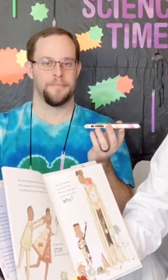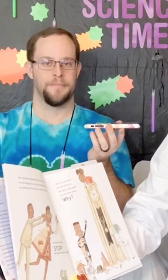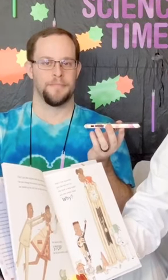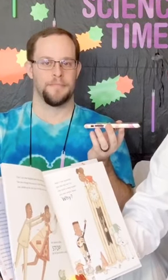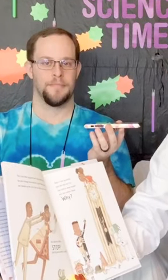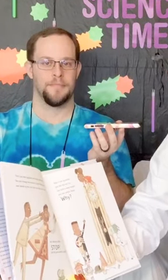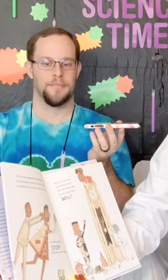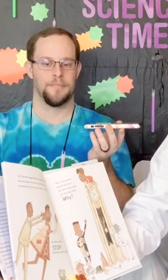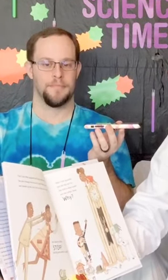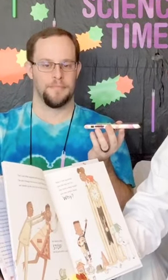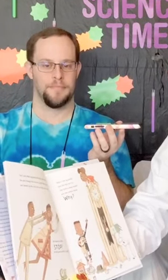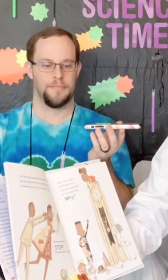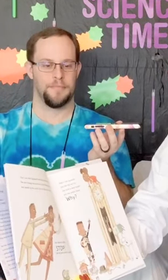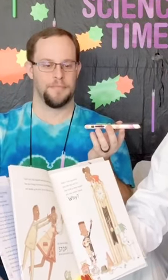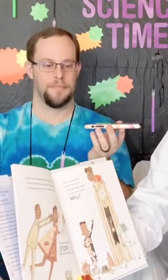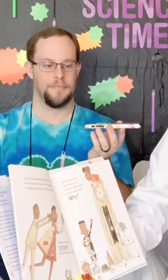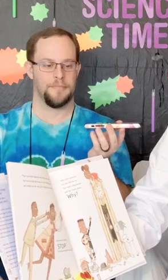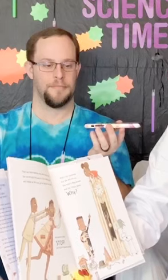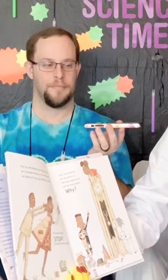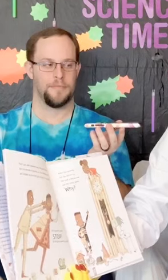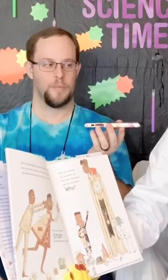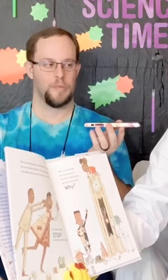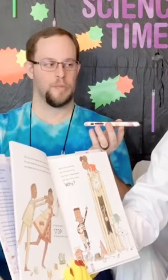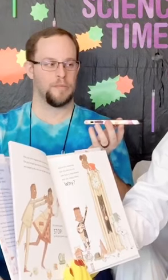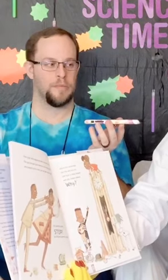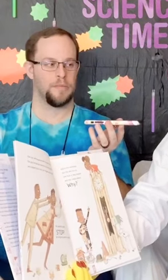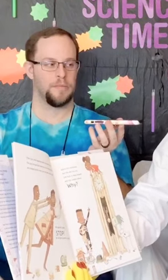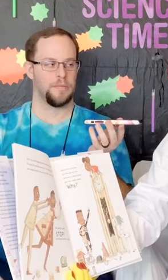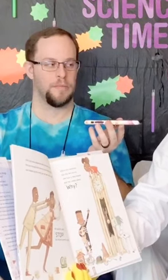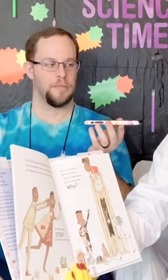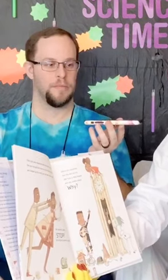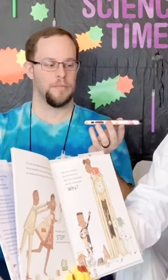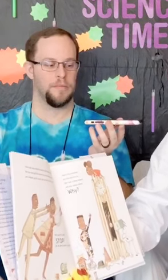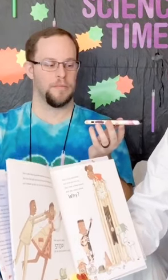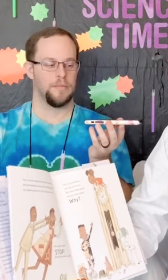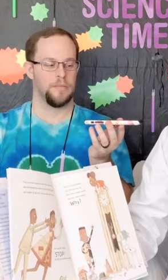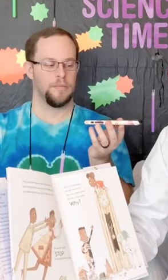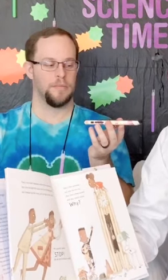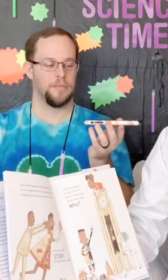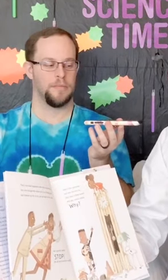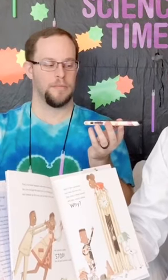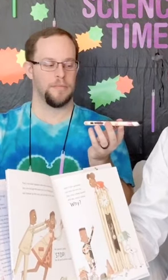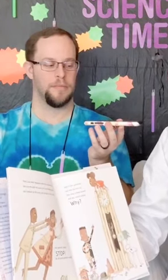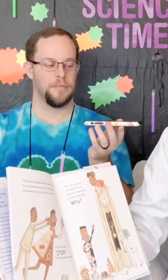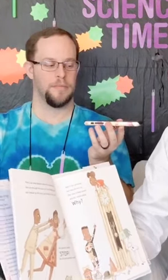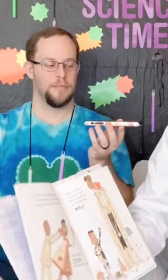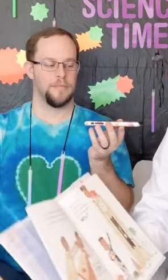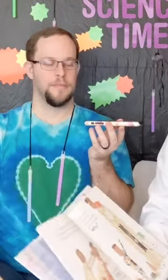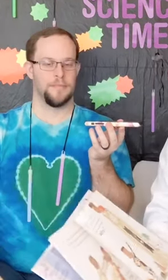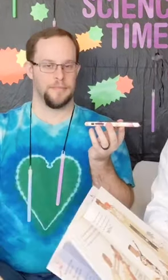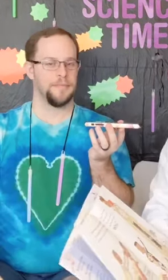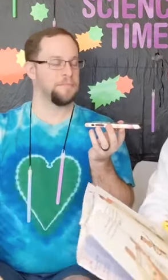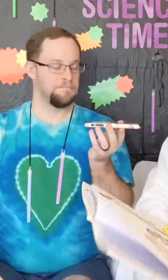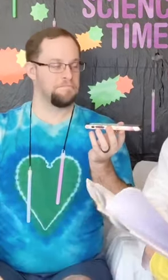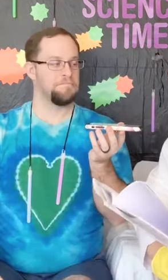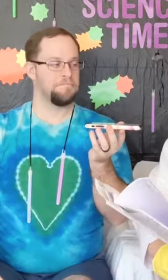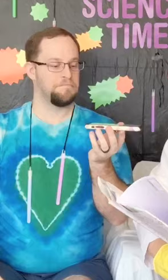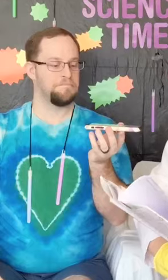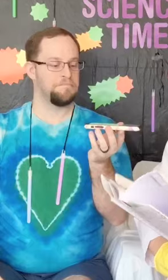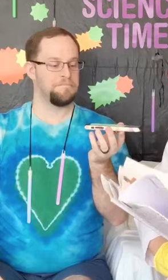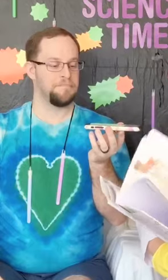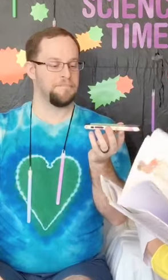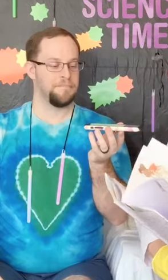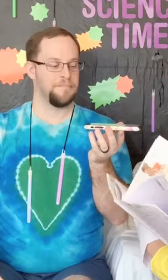She took a deep breath and she simply asked, "why?"